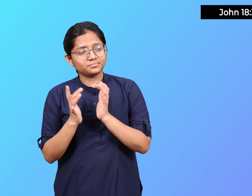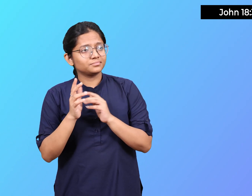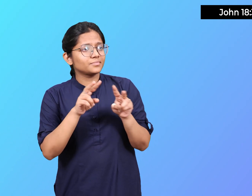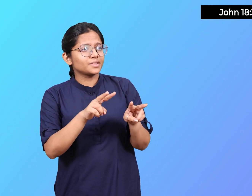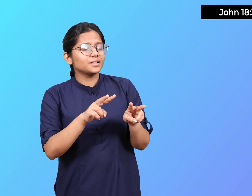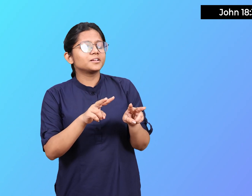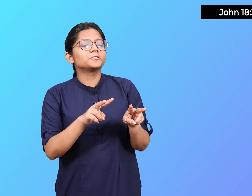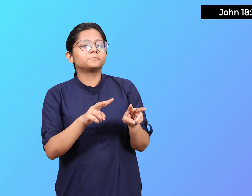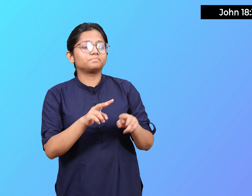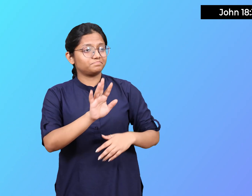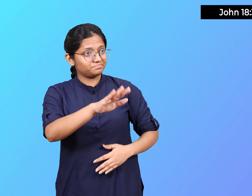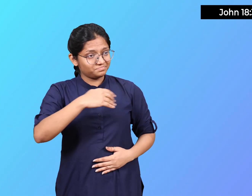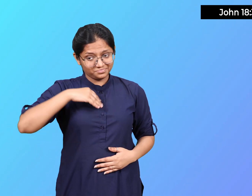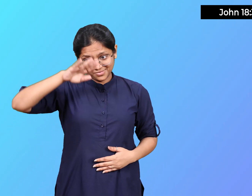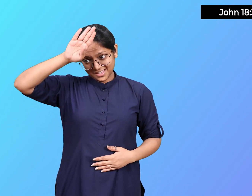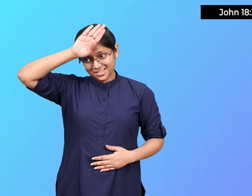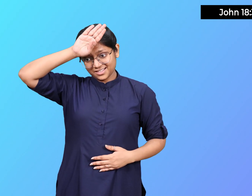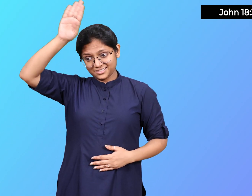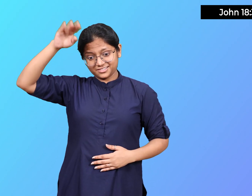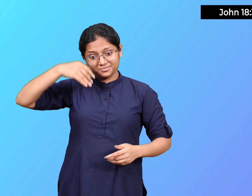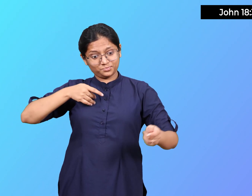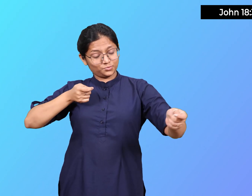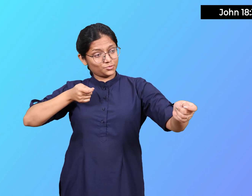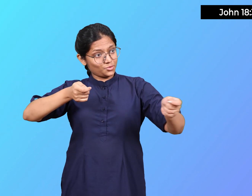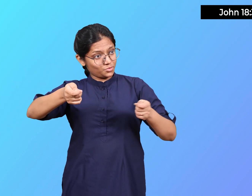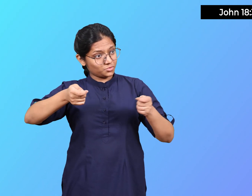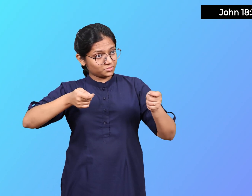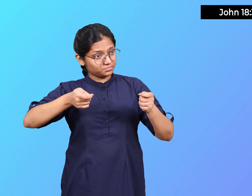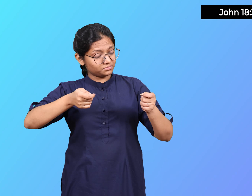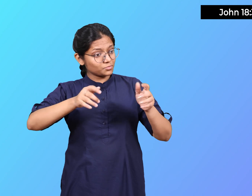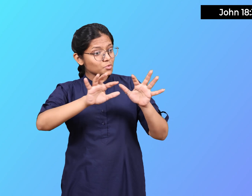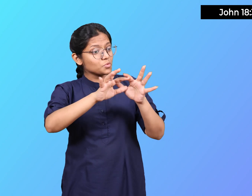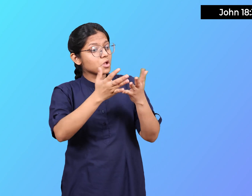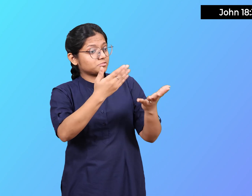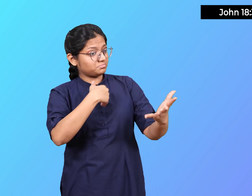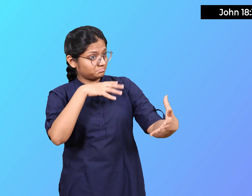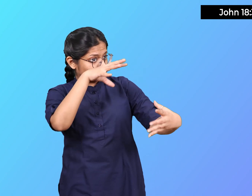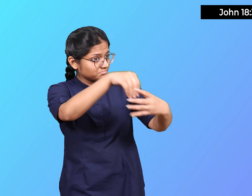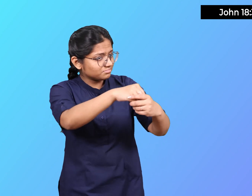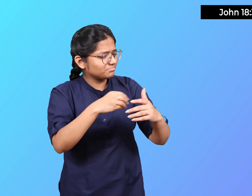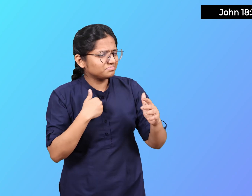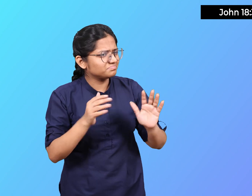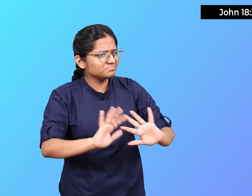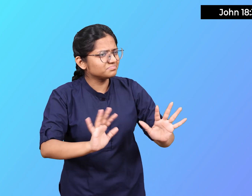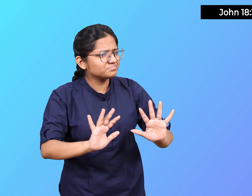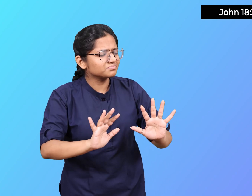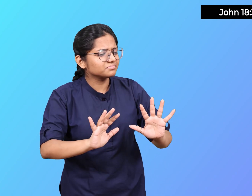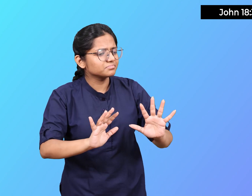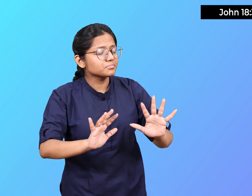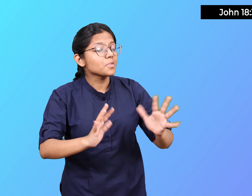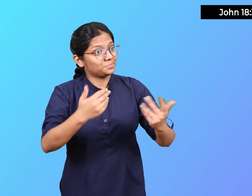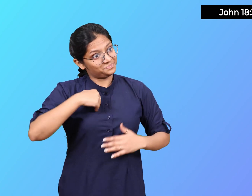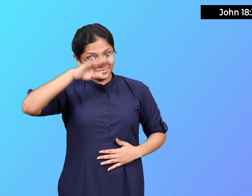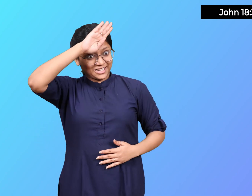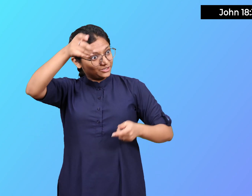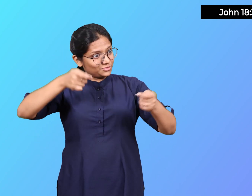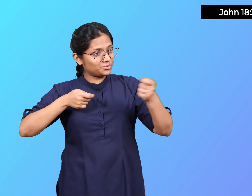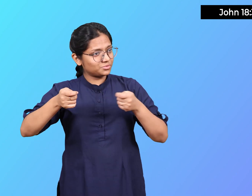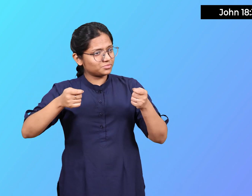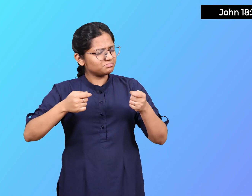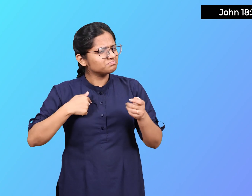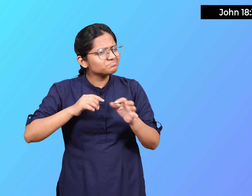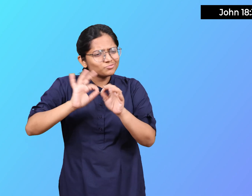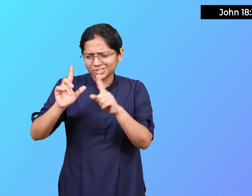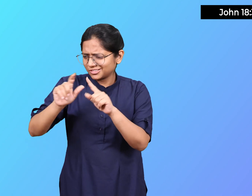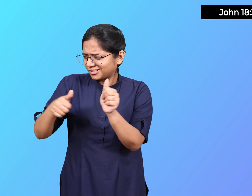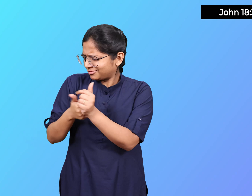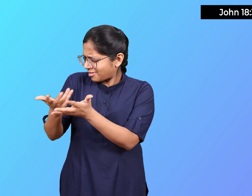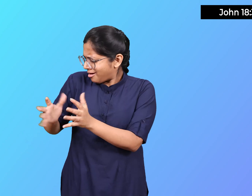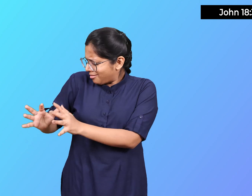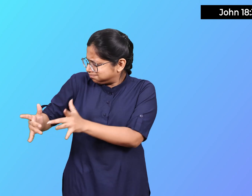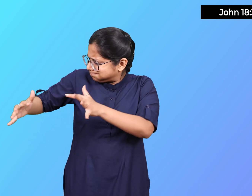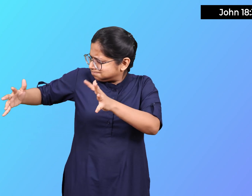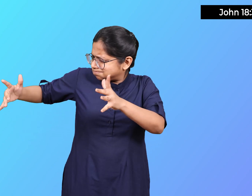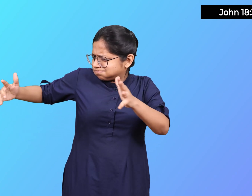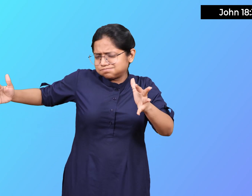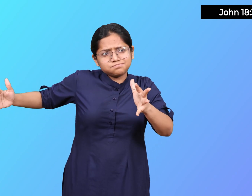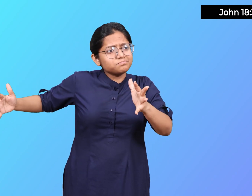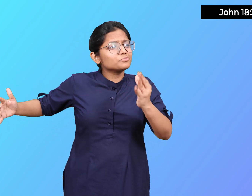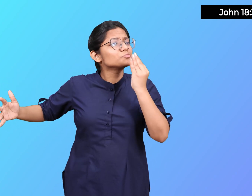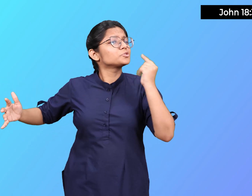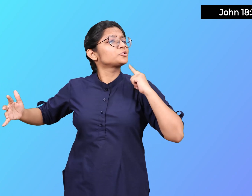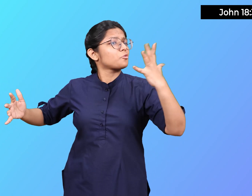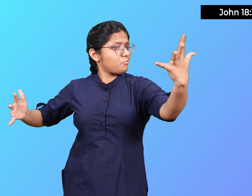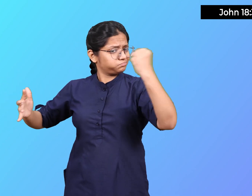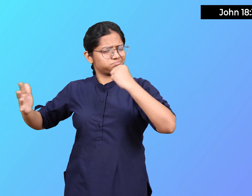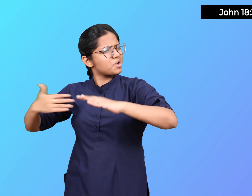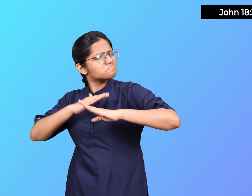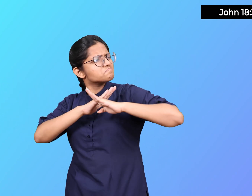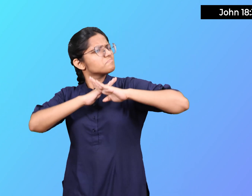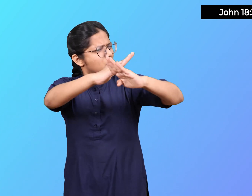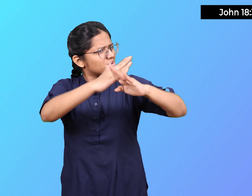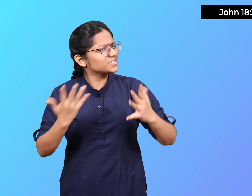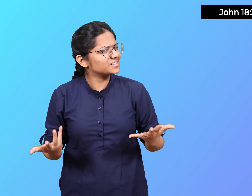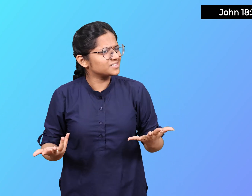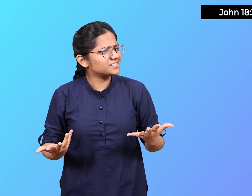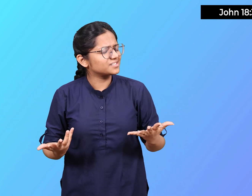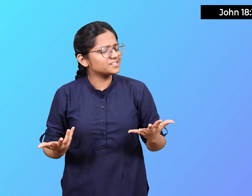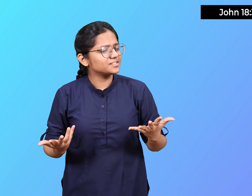Jesus said, “My kingdom is not the kind that this world knows. If it were, my servants would fight so that I would not be handed over to the Jewish leaders.